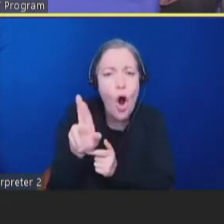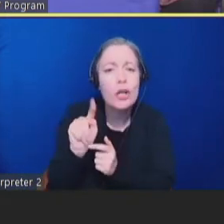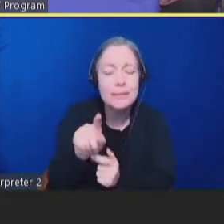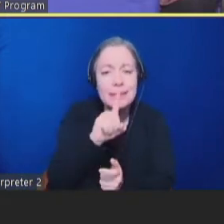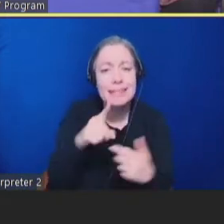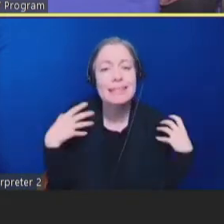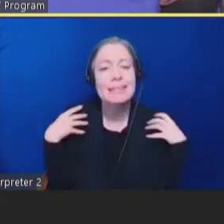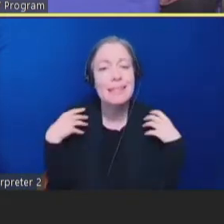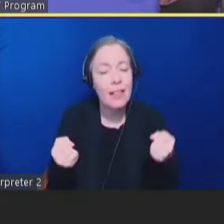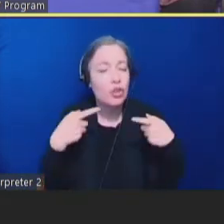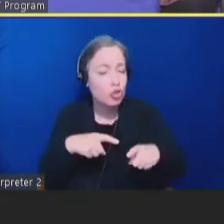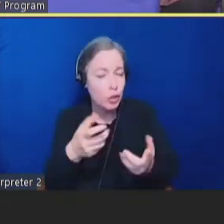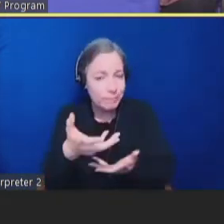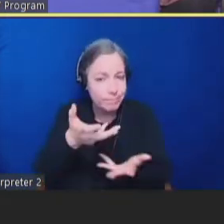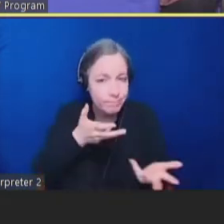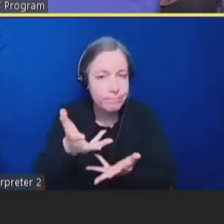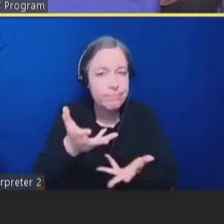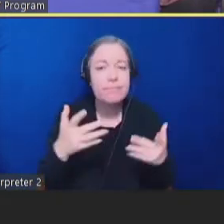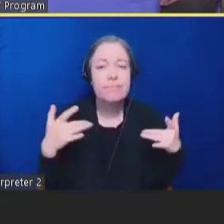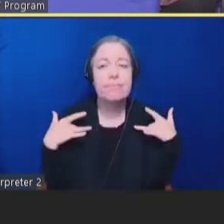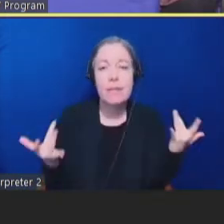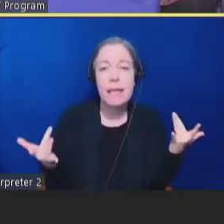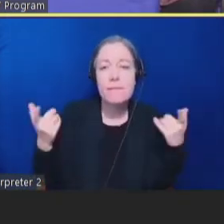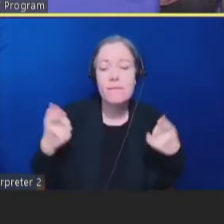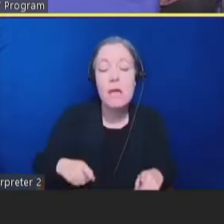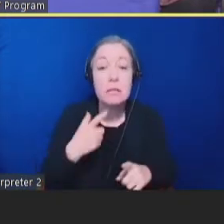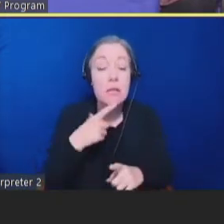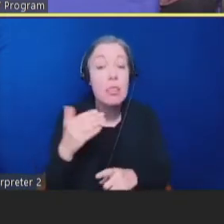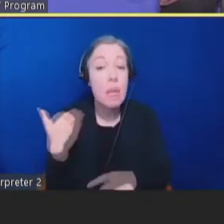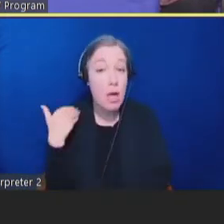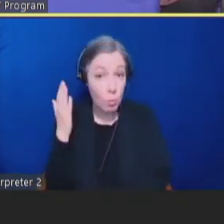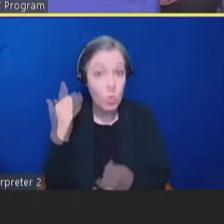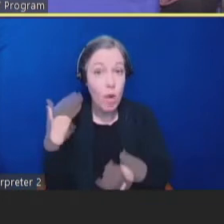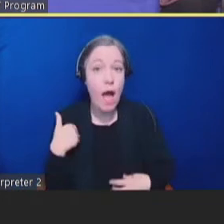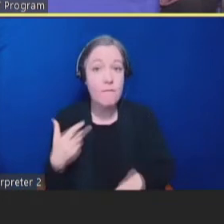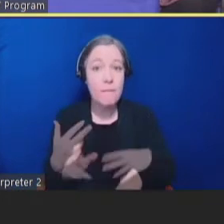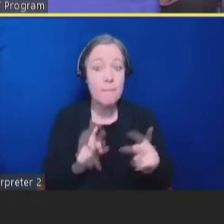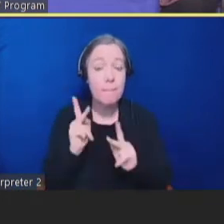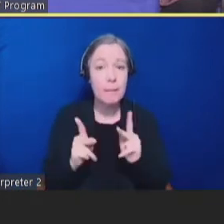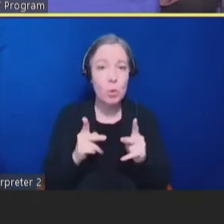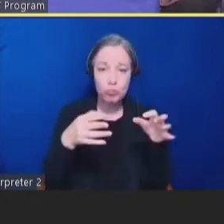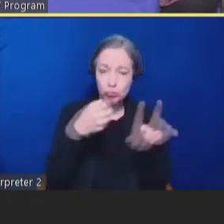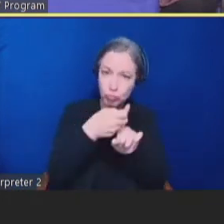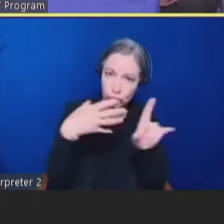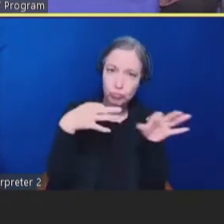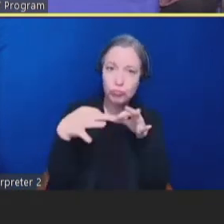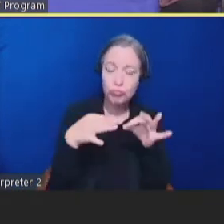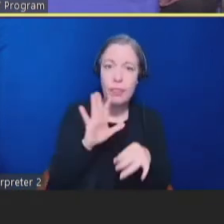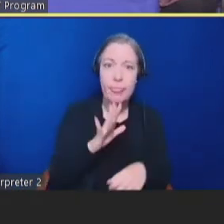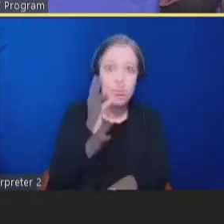during -- having people being able to describe their experiences during the pandemic is when they